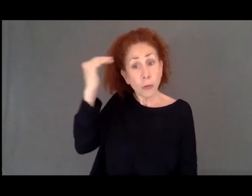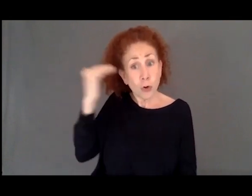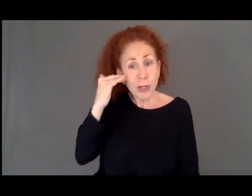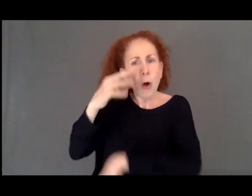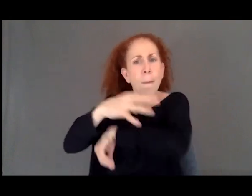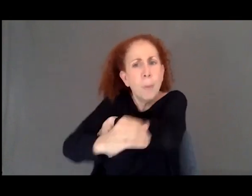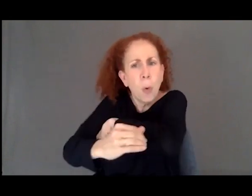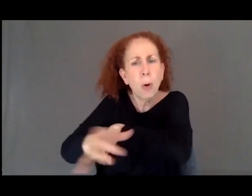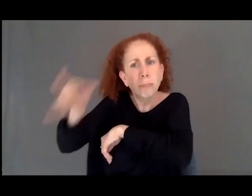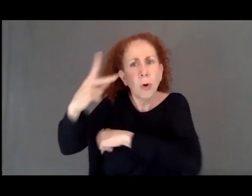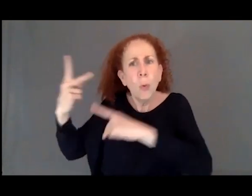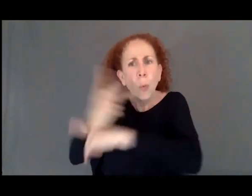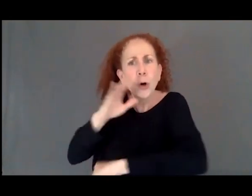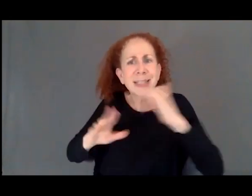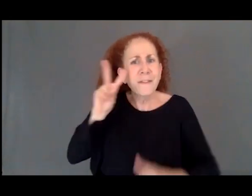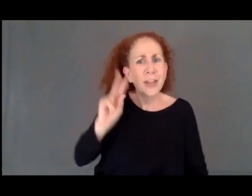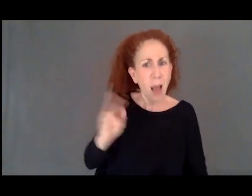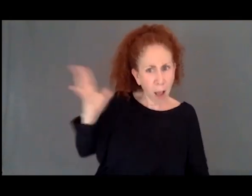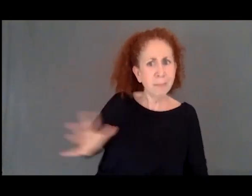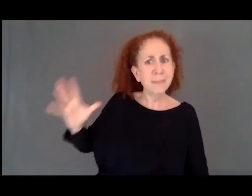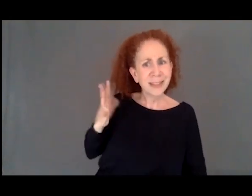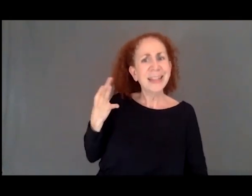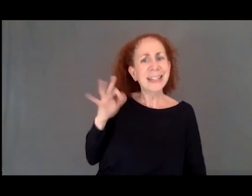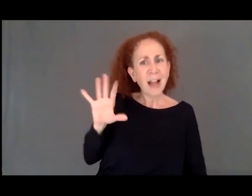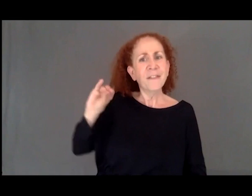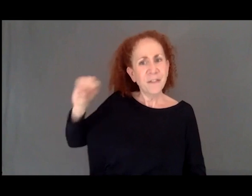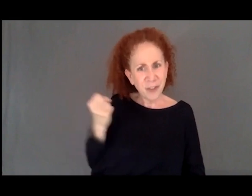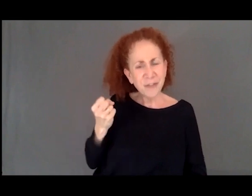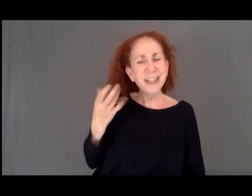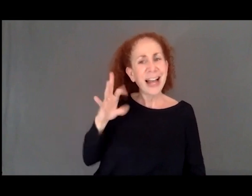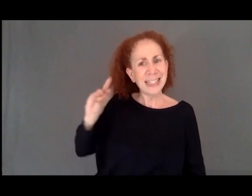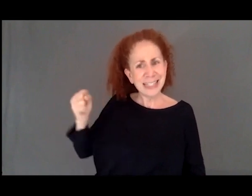that was poorer than Vietnam was in the 1950s and 1960s